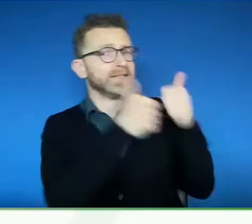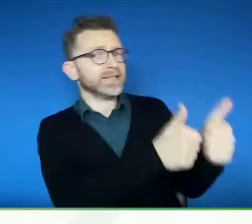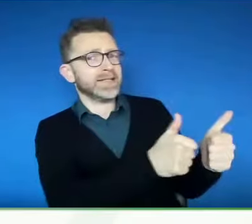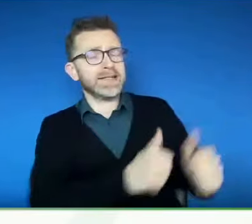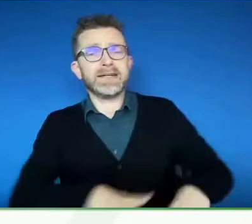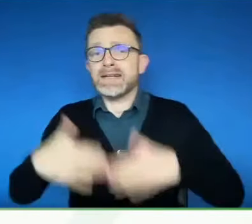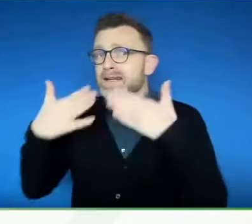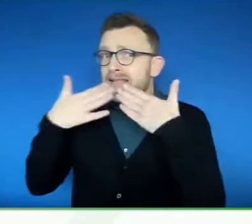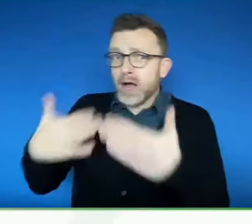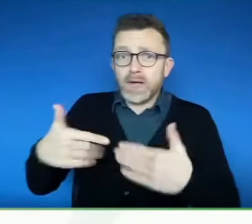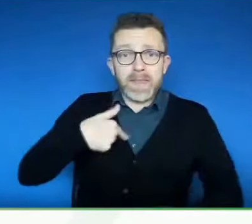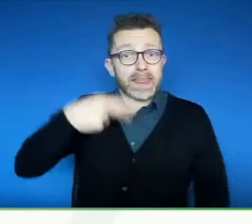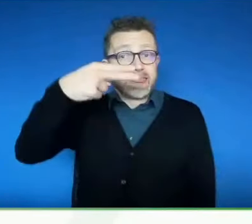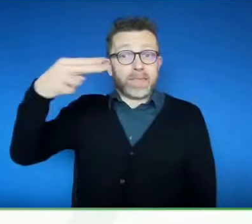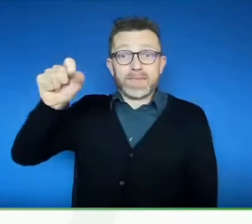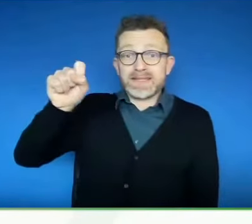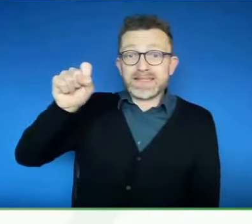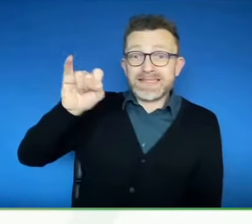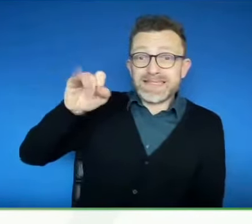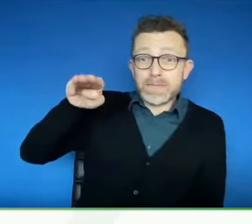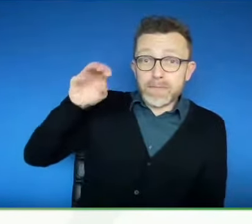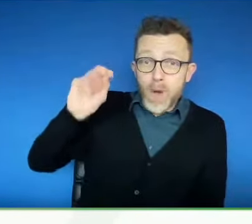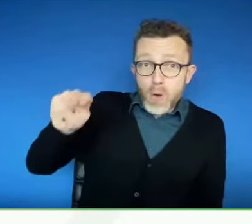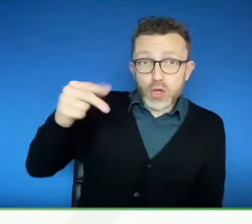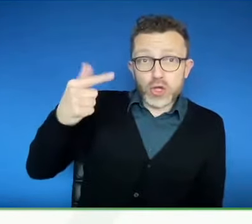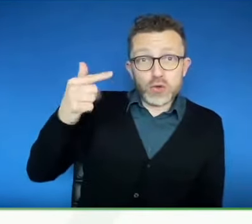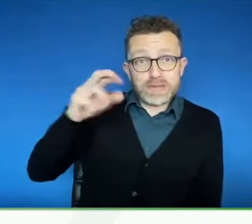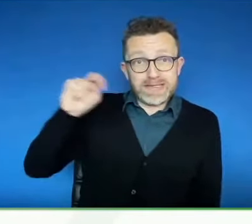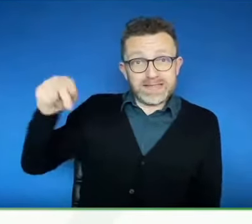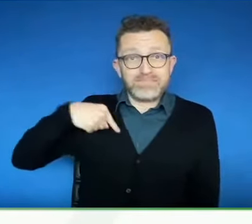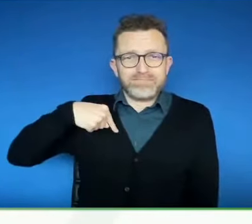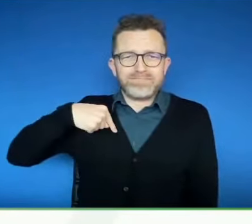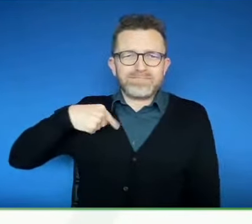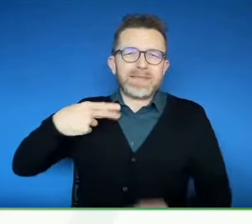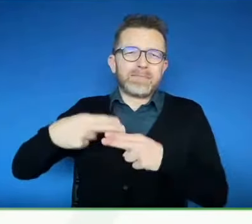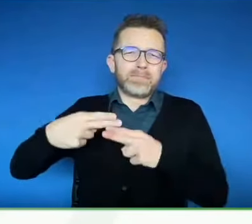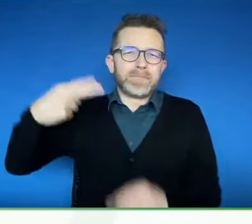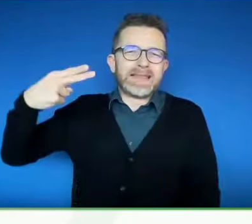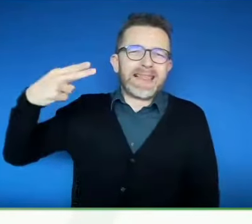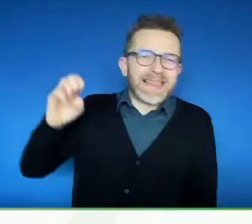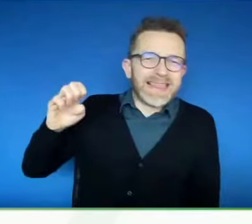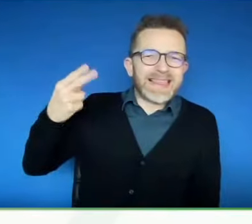acknowledge the people who are the traditional caretakers of the land